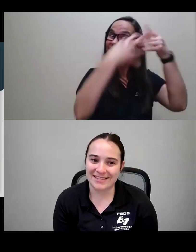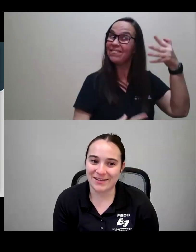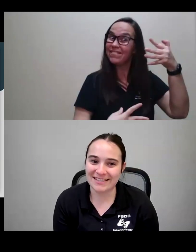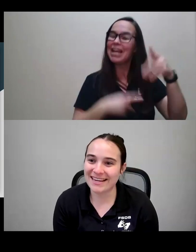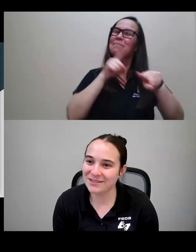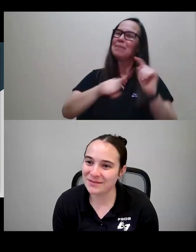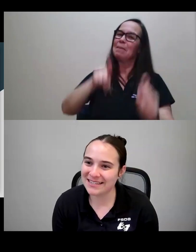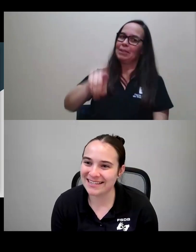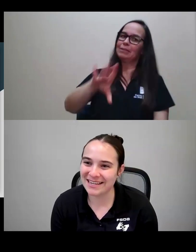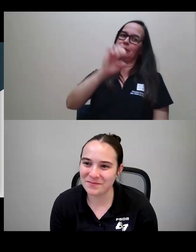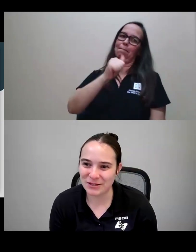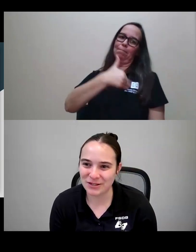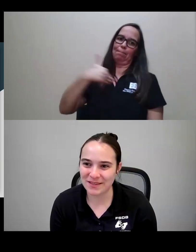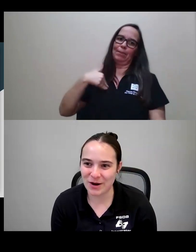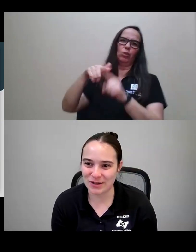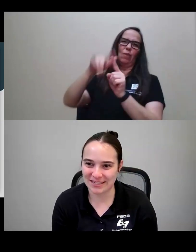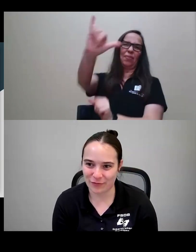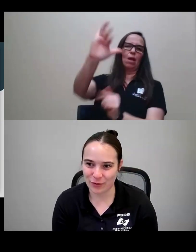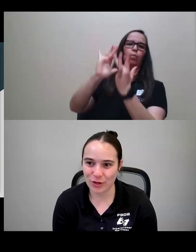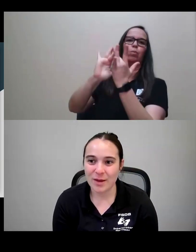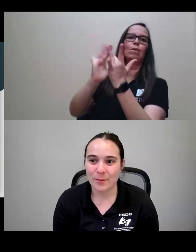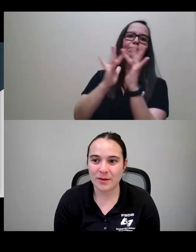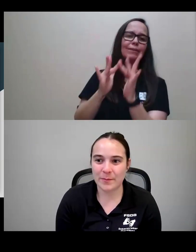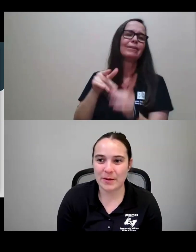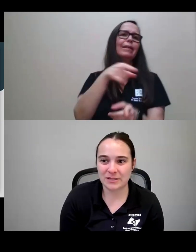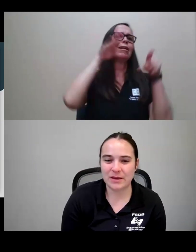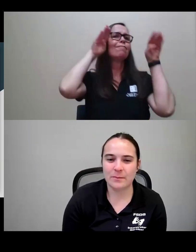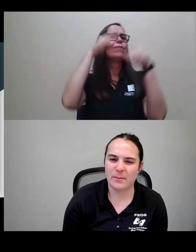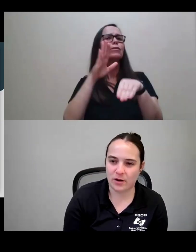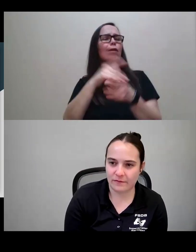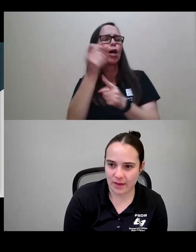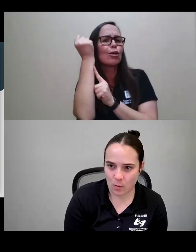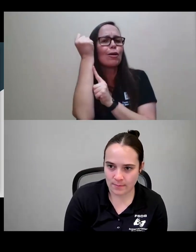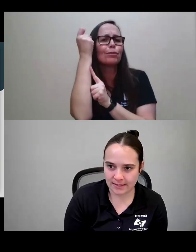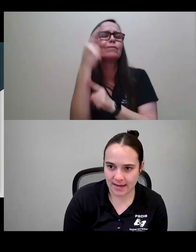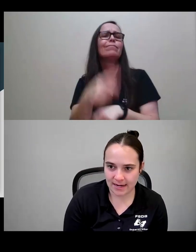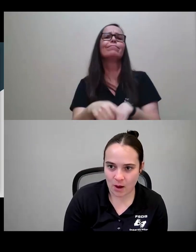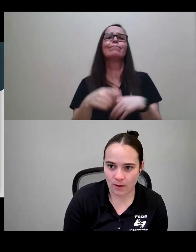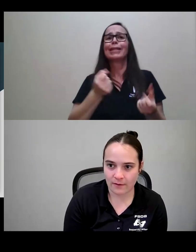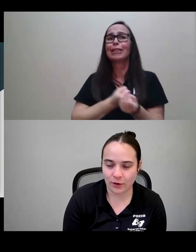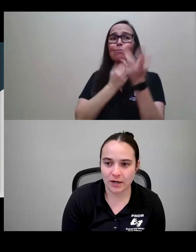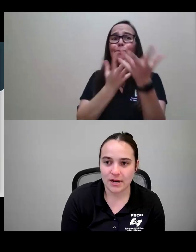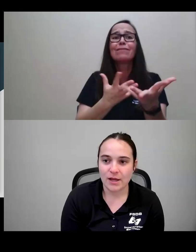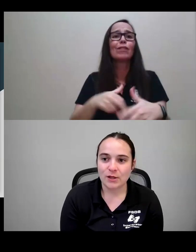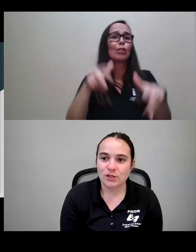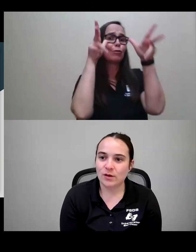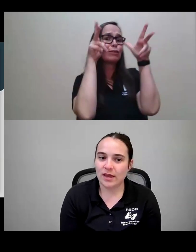ASL assessments as I mentioned there are several but I must be a member of that website. However,